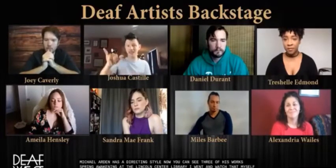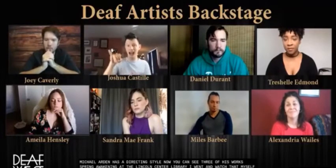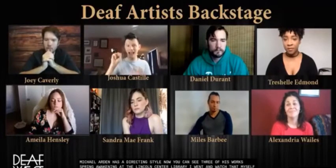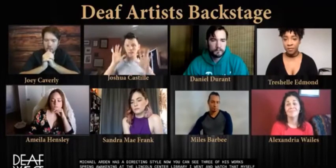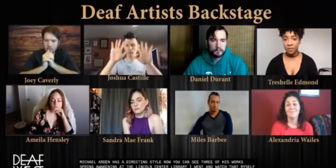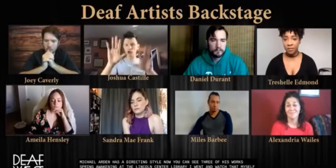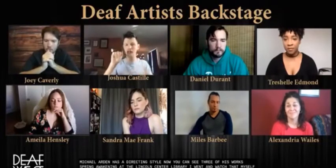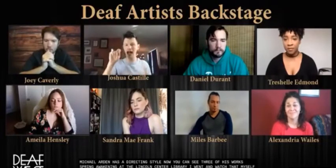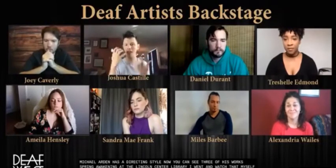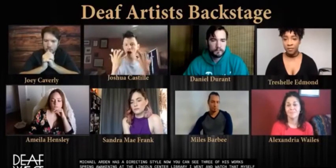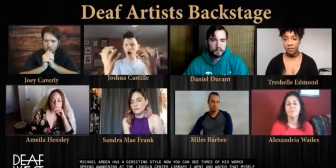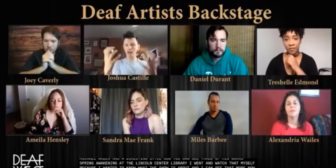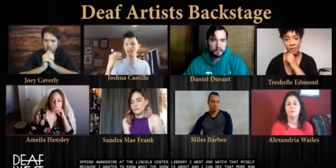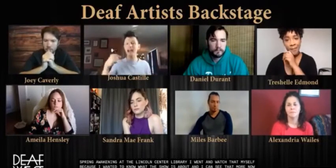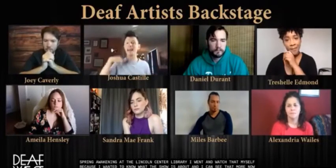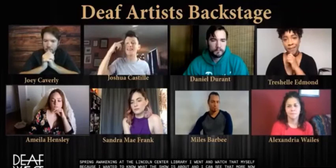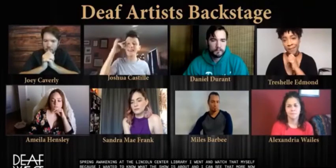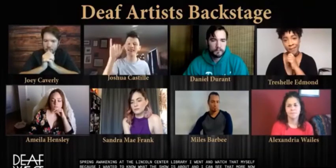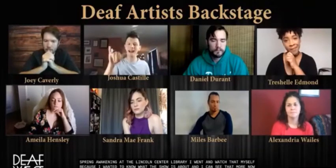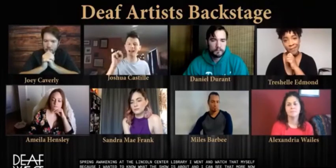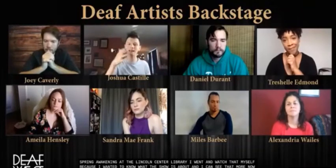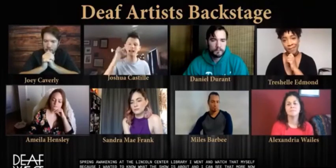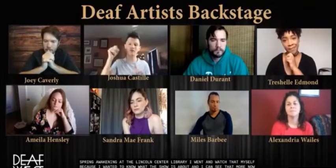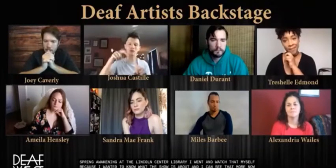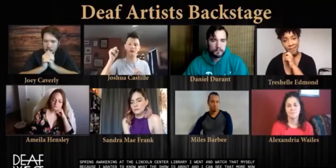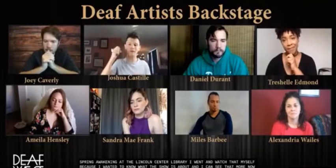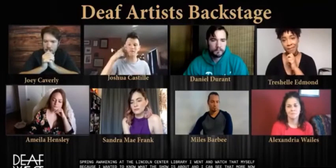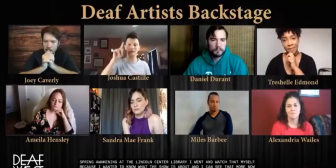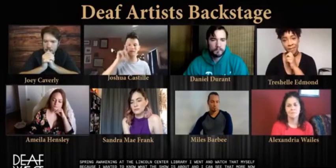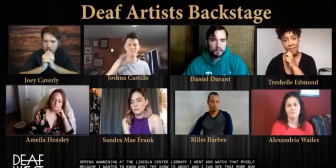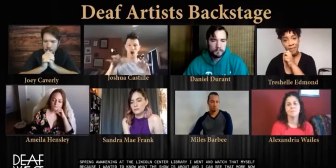Moments that were hard to understand and moments that really push the audience.